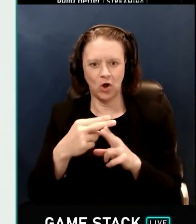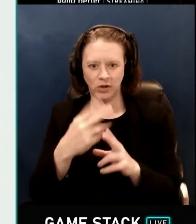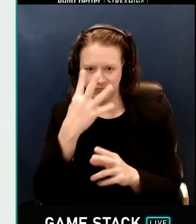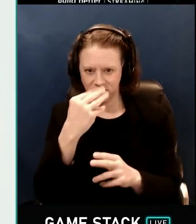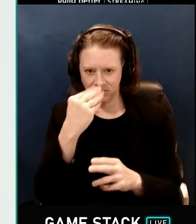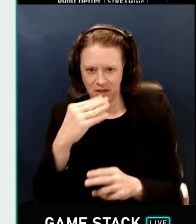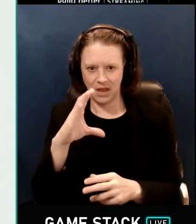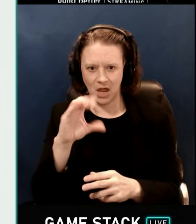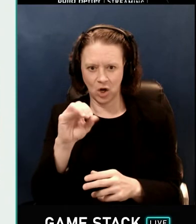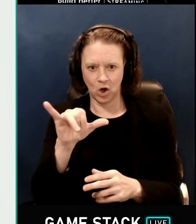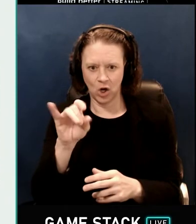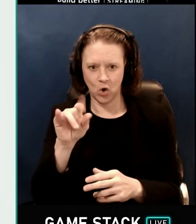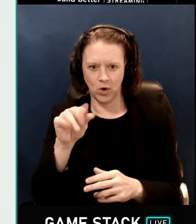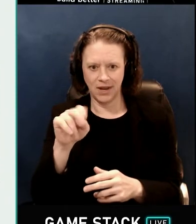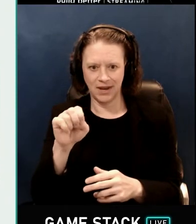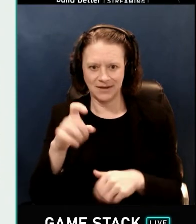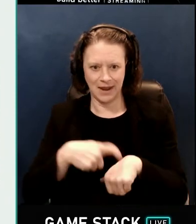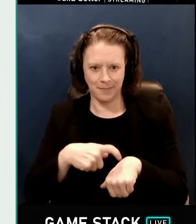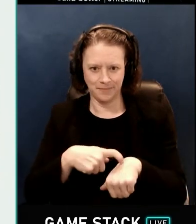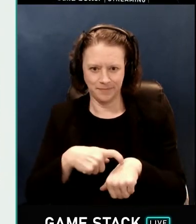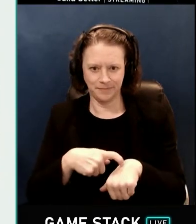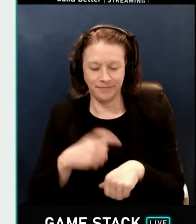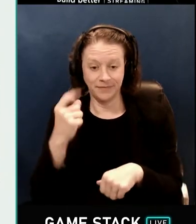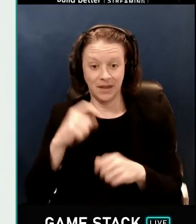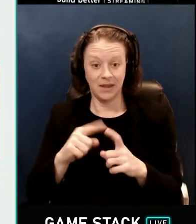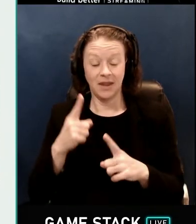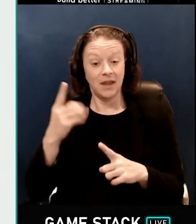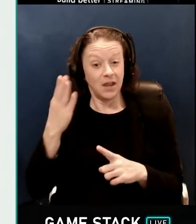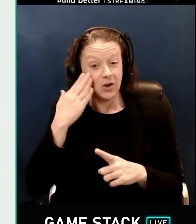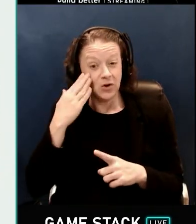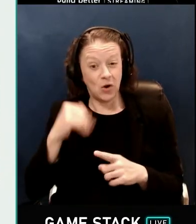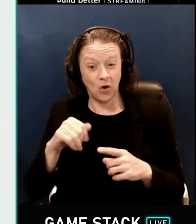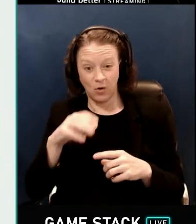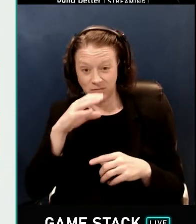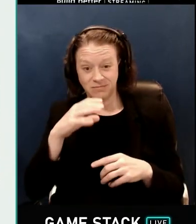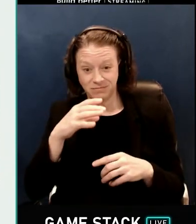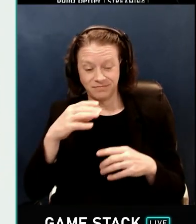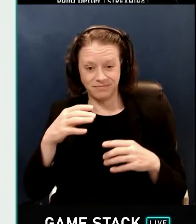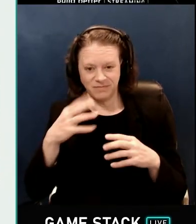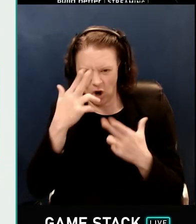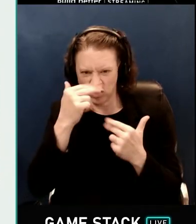taking a look around, realizing it's out over a cliff, and then falling.